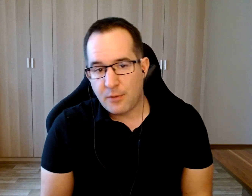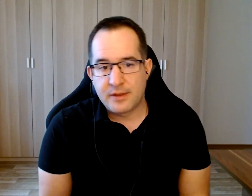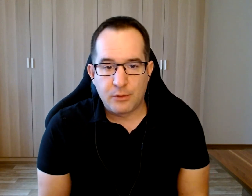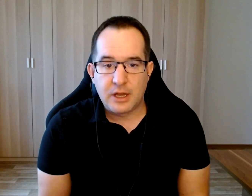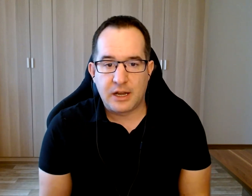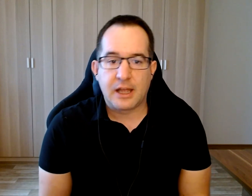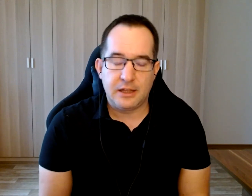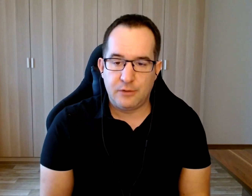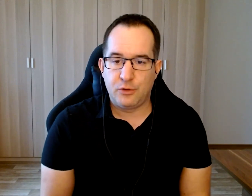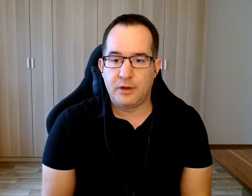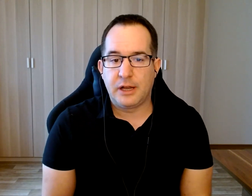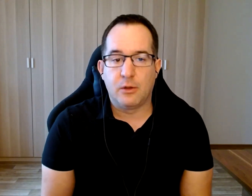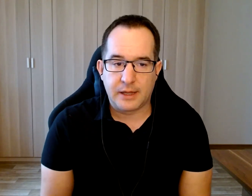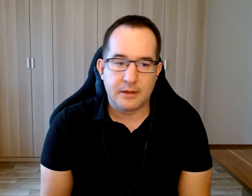So, without a hearing aid it would be really complicated.